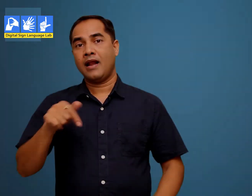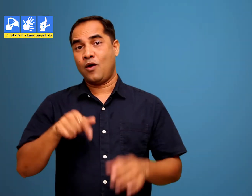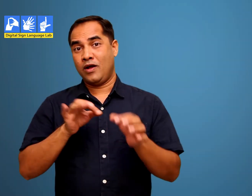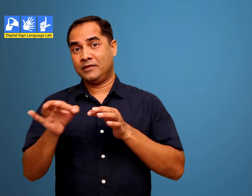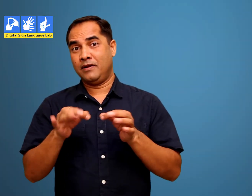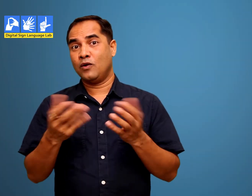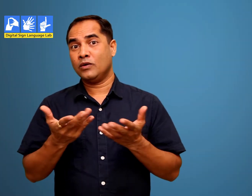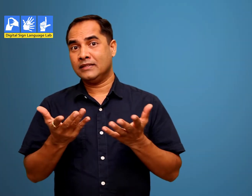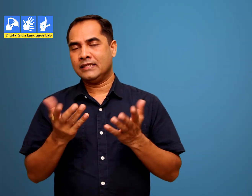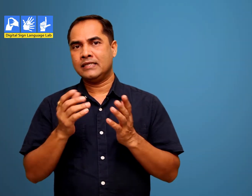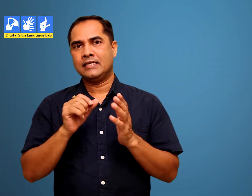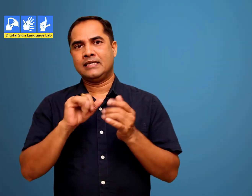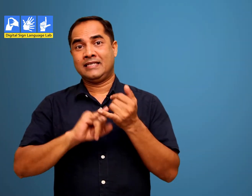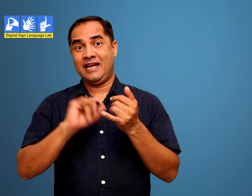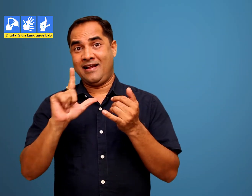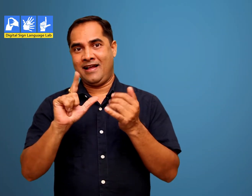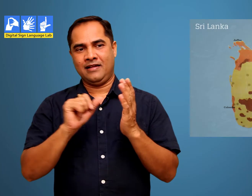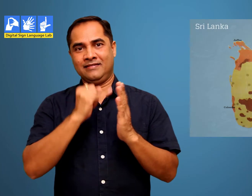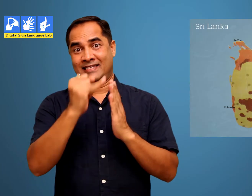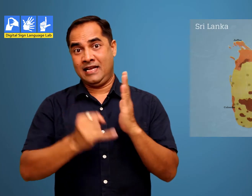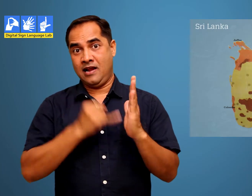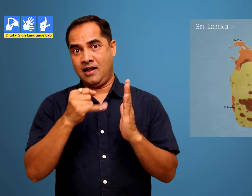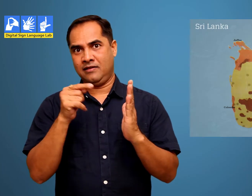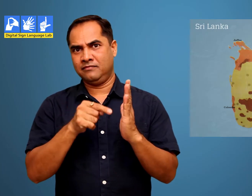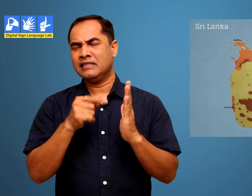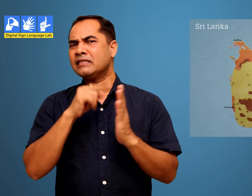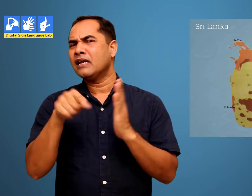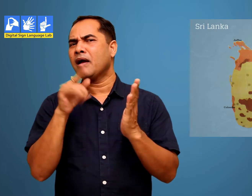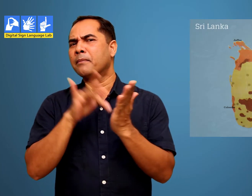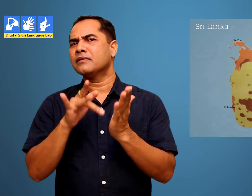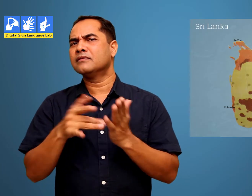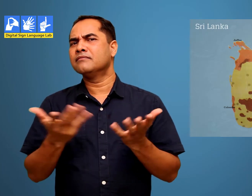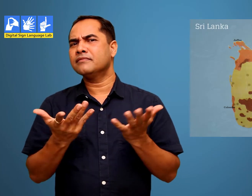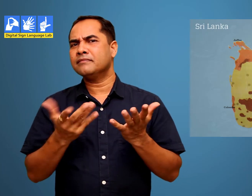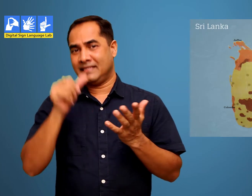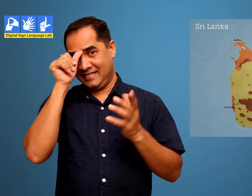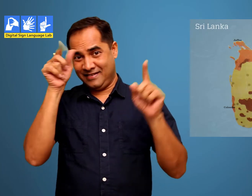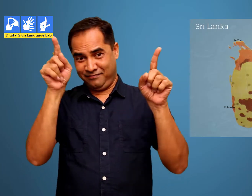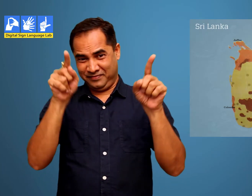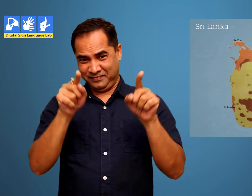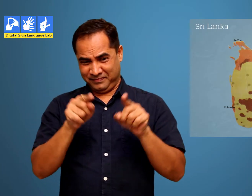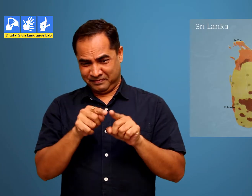Now I'll explain about Sri Lanka - Sri Lanka is our neighbor in the South. It's an